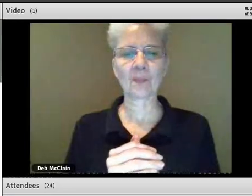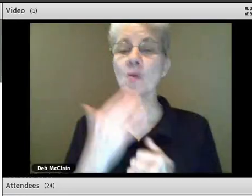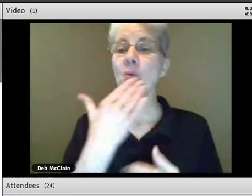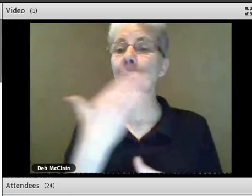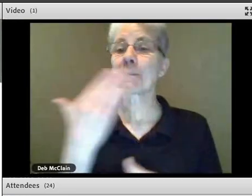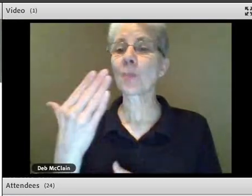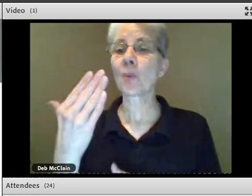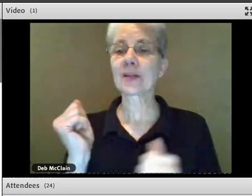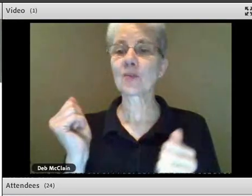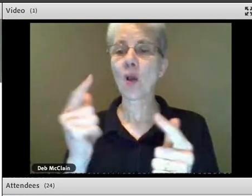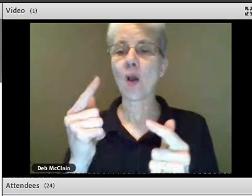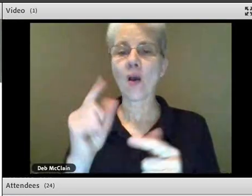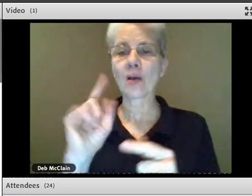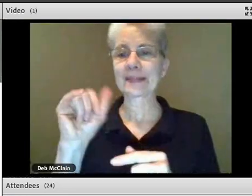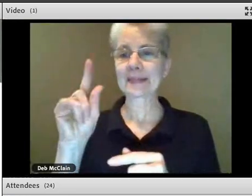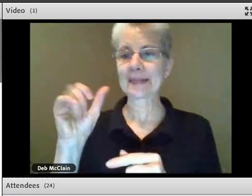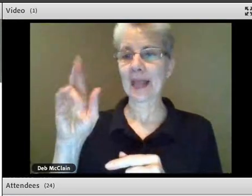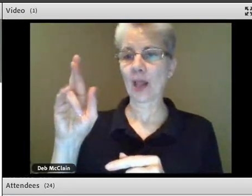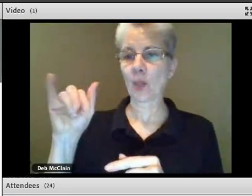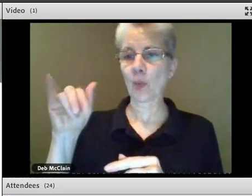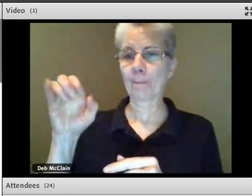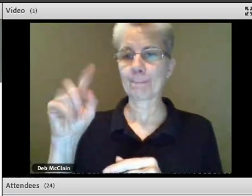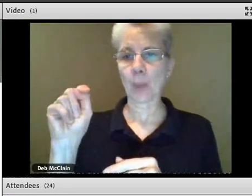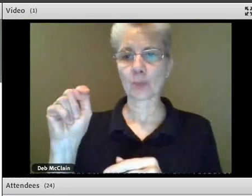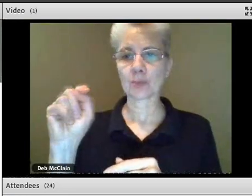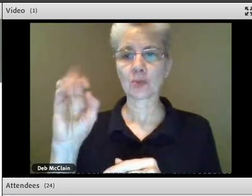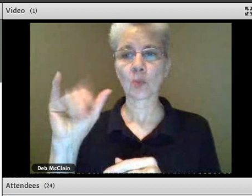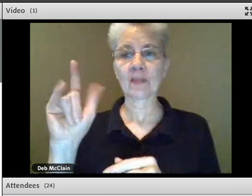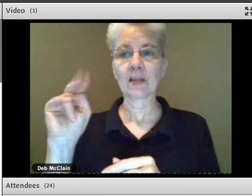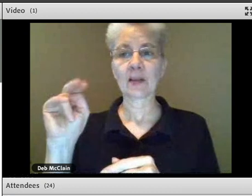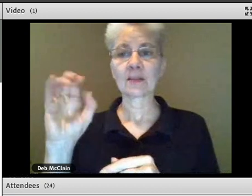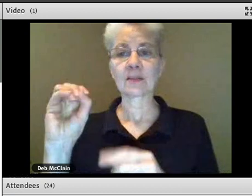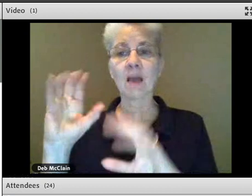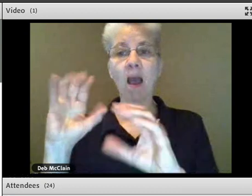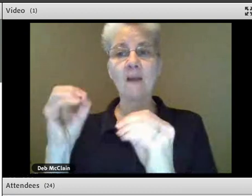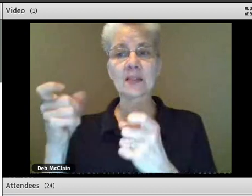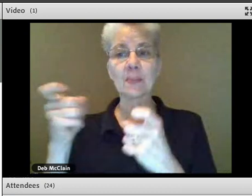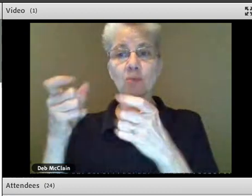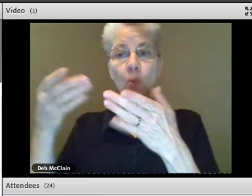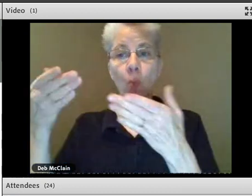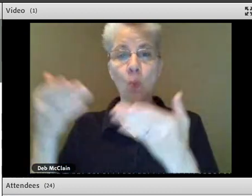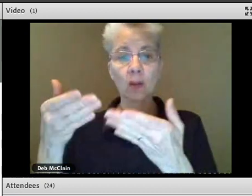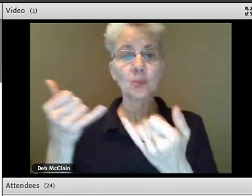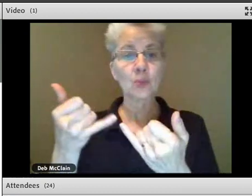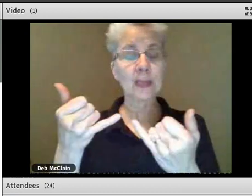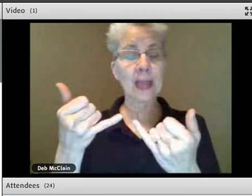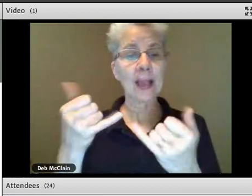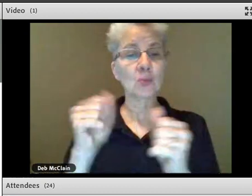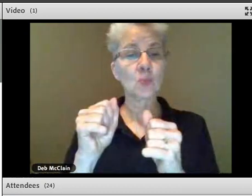Post: Good morning, everyone. I am Taylor Post, SWFLN's office manager, and I would like to welcome you all to today's webinar,